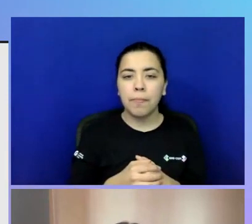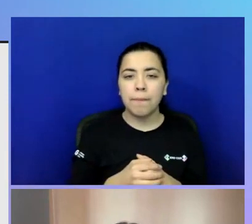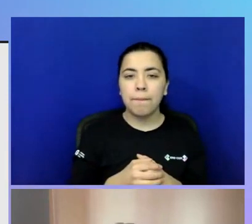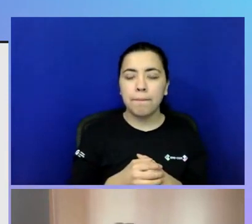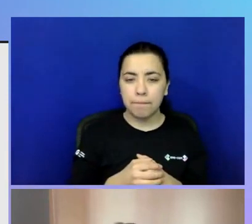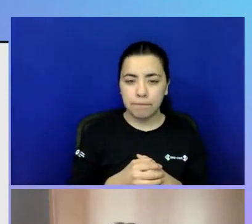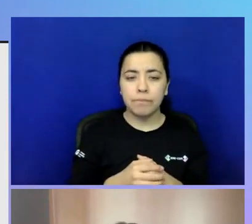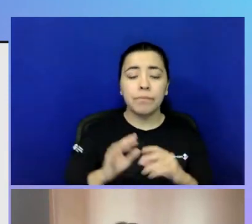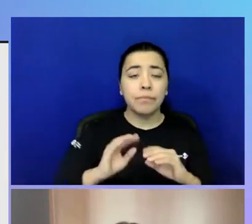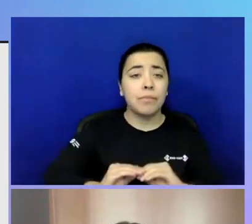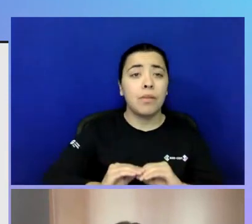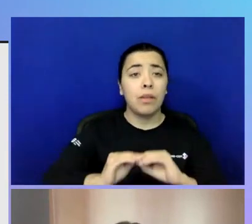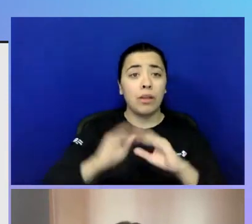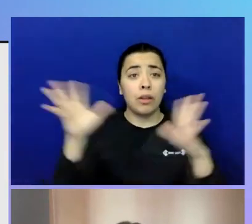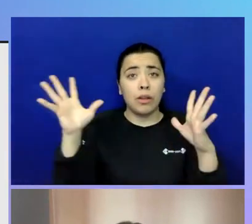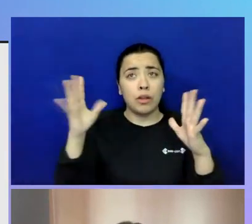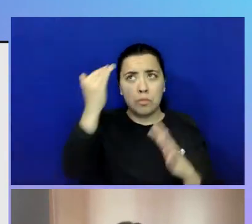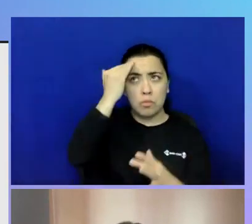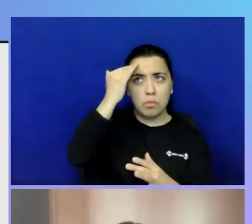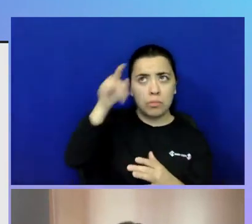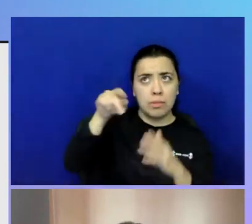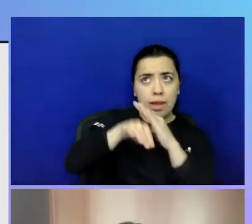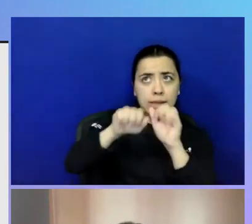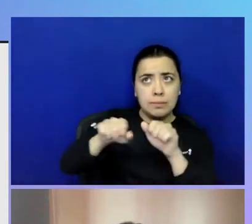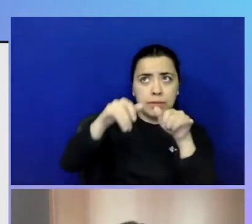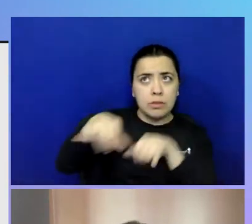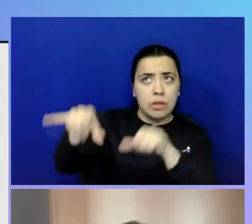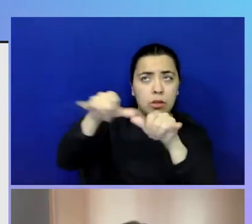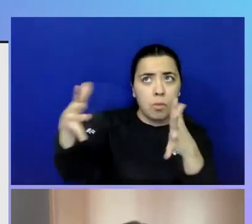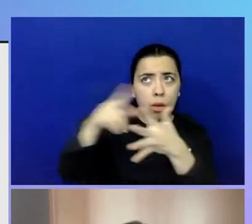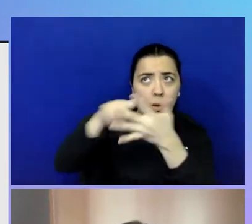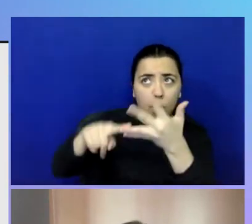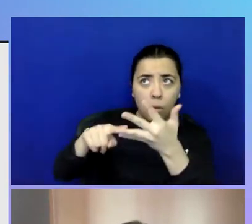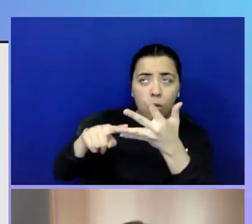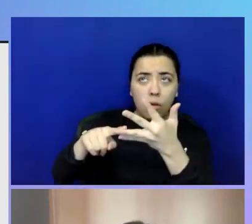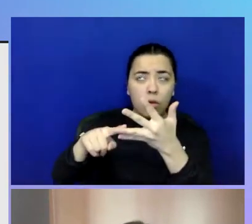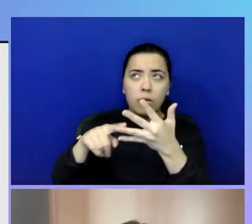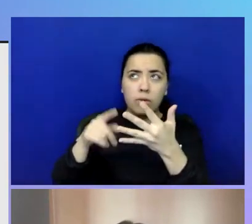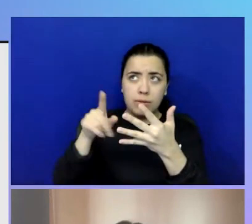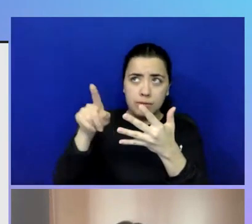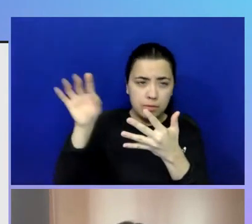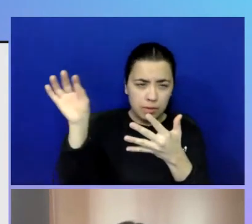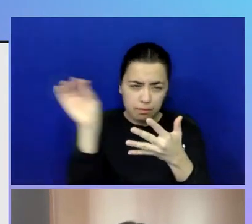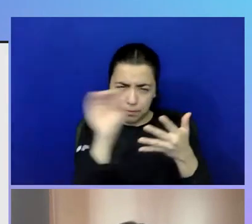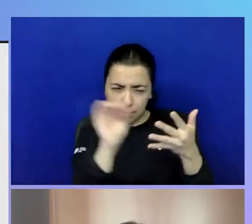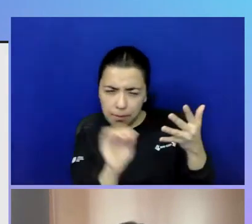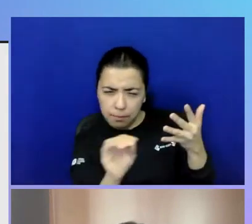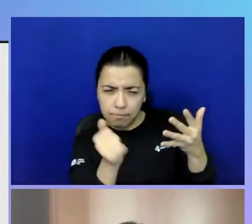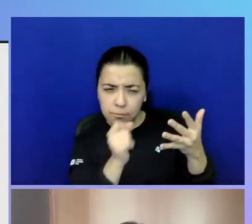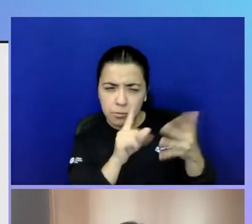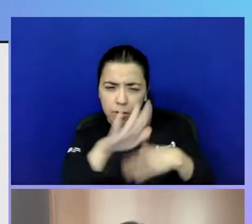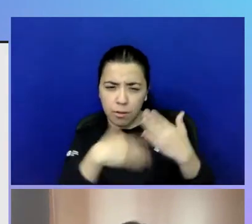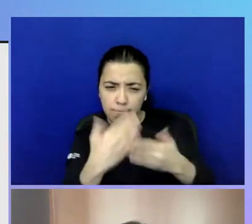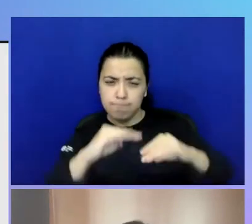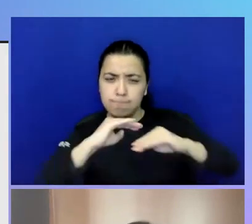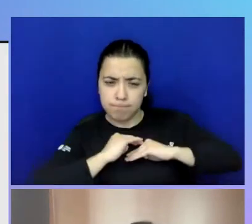required, we identified and implemented those updates. And then finally we recorded component changes and updated